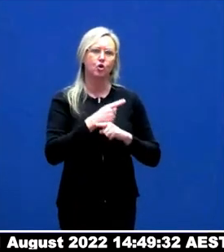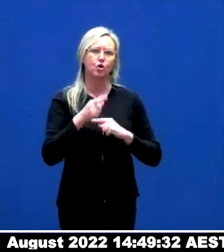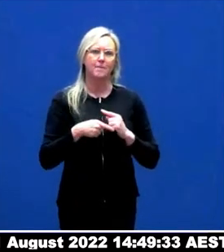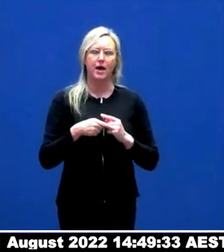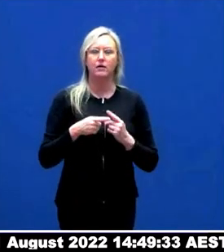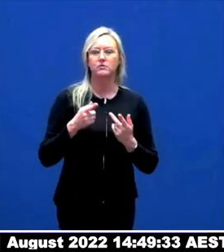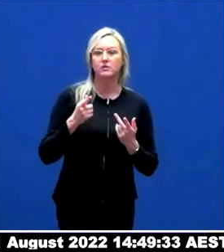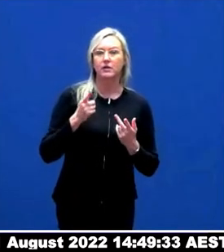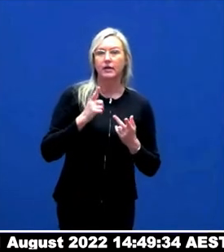prospective participant: